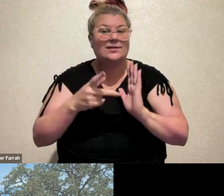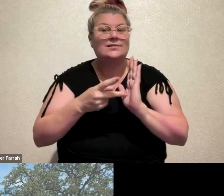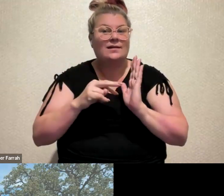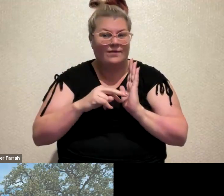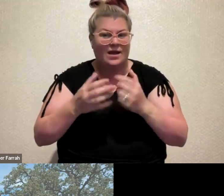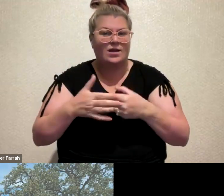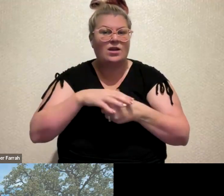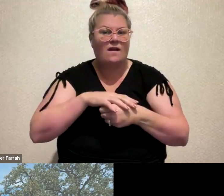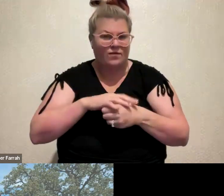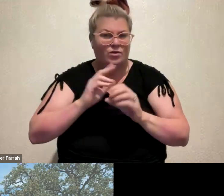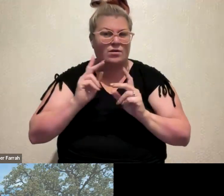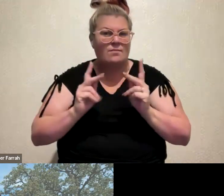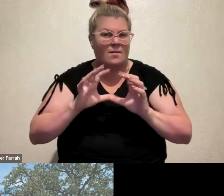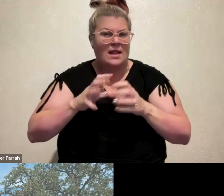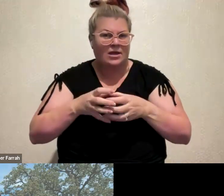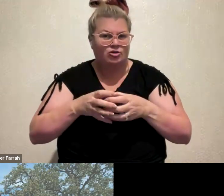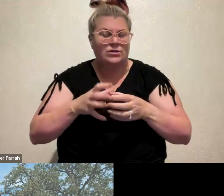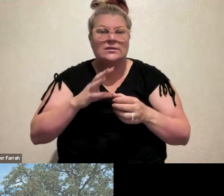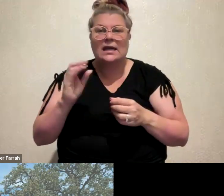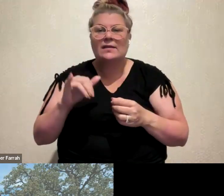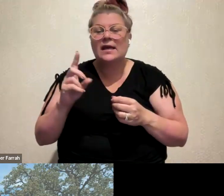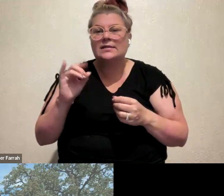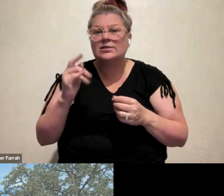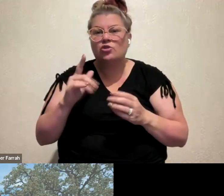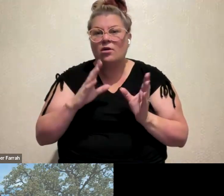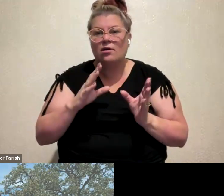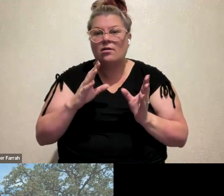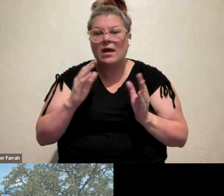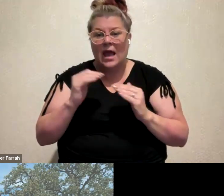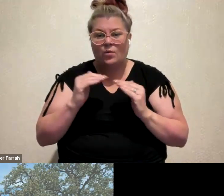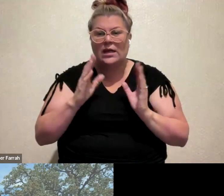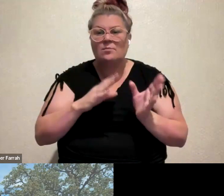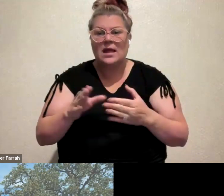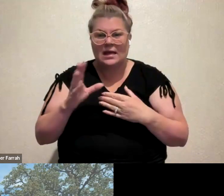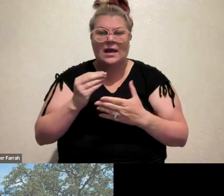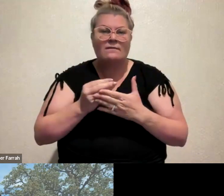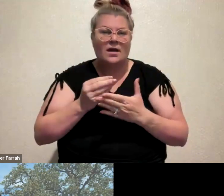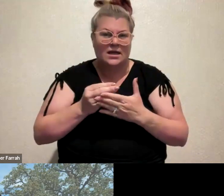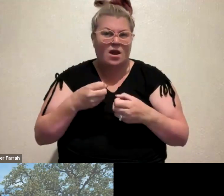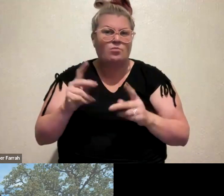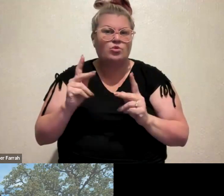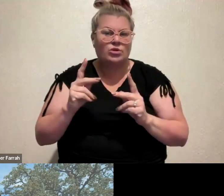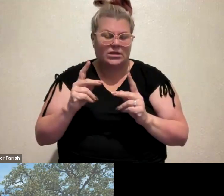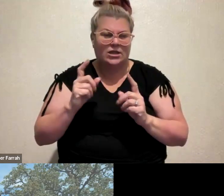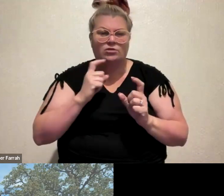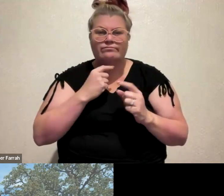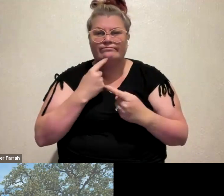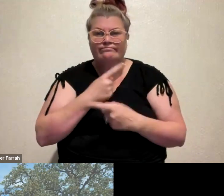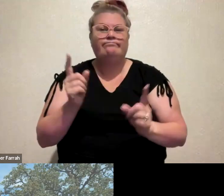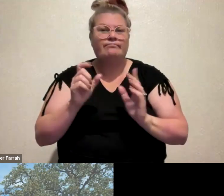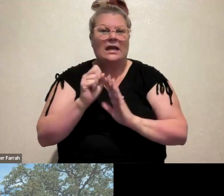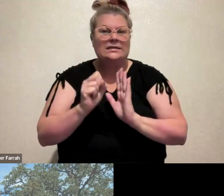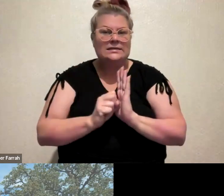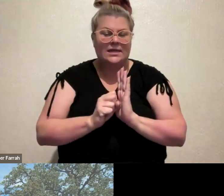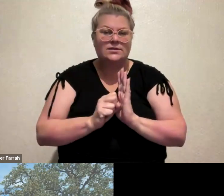and that the Digital Equity Planning Grant Notice of Funding Opportunity directed States to identify